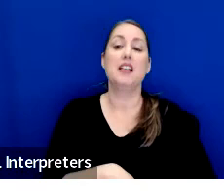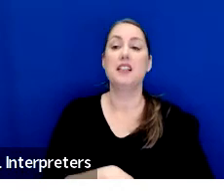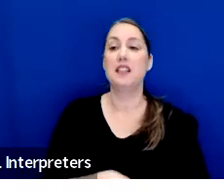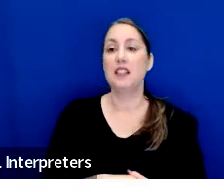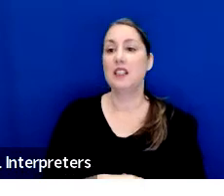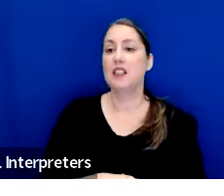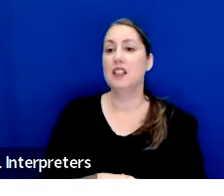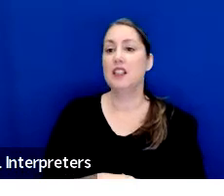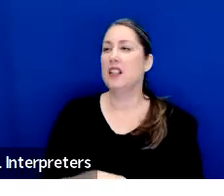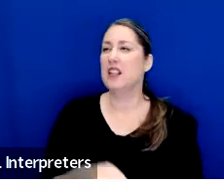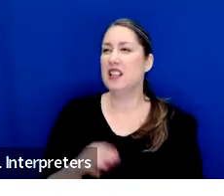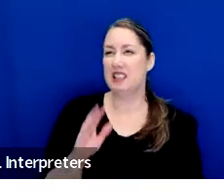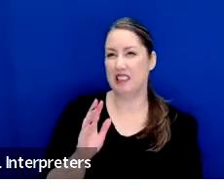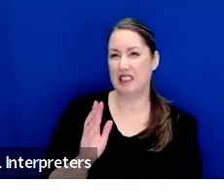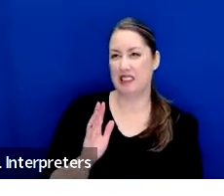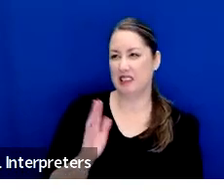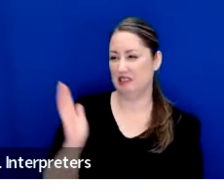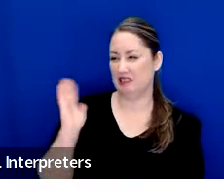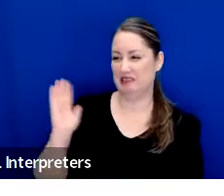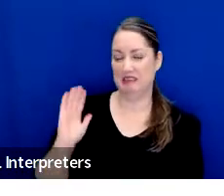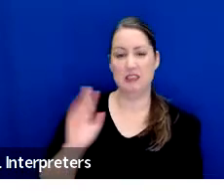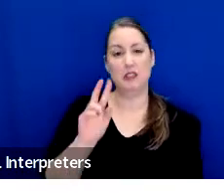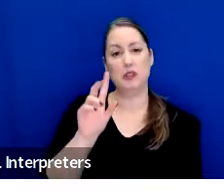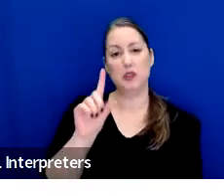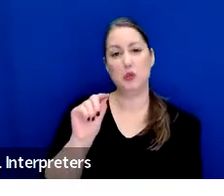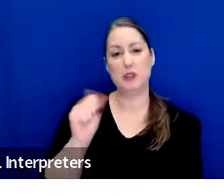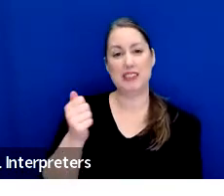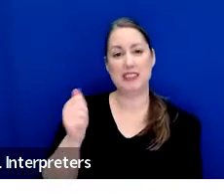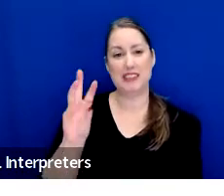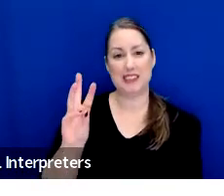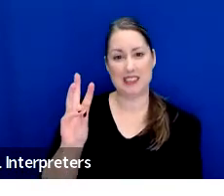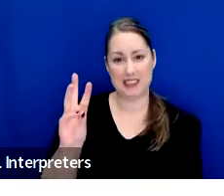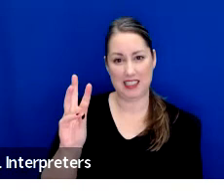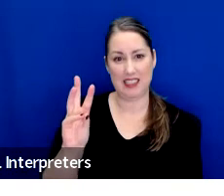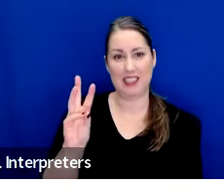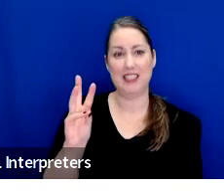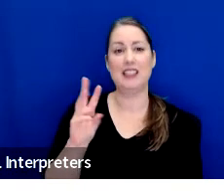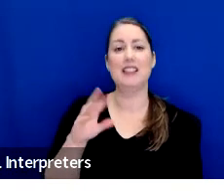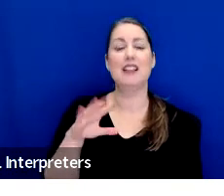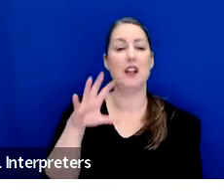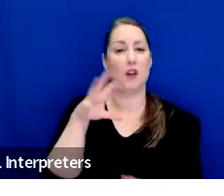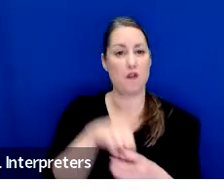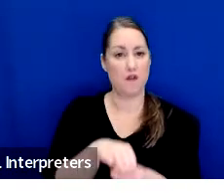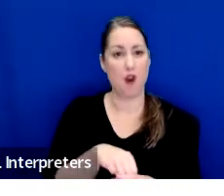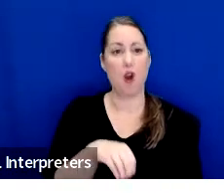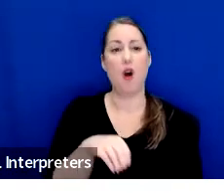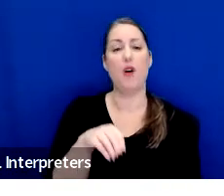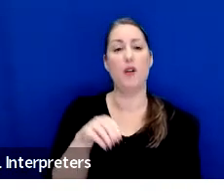2016 I started getting interested in OCR and see which stands for zero textbook costs.